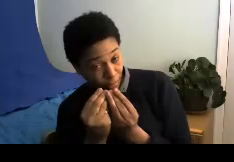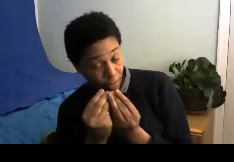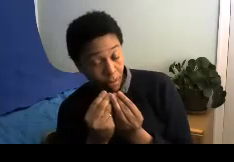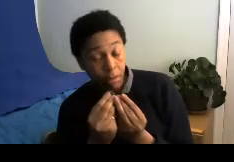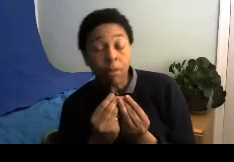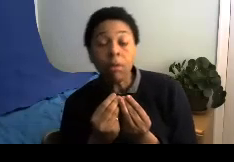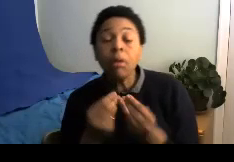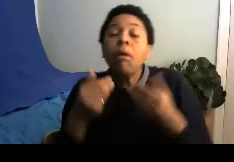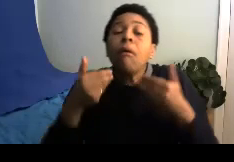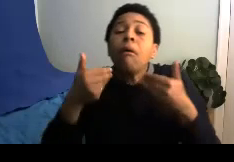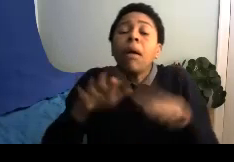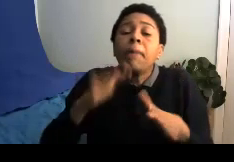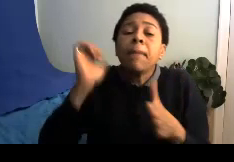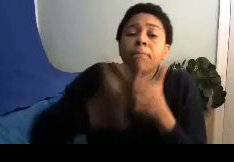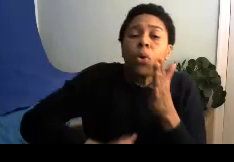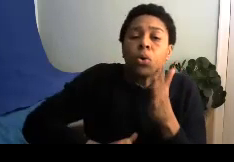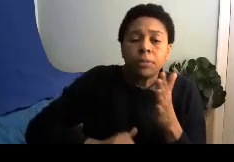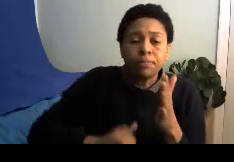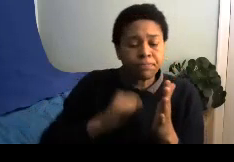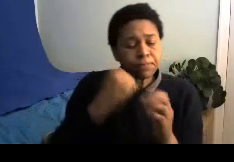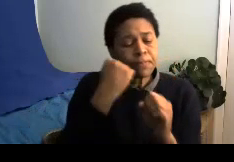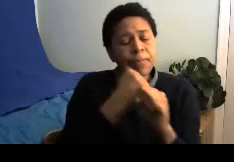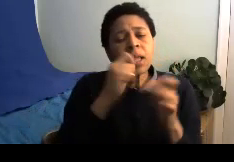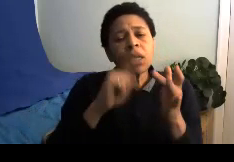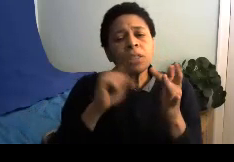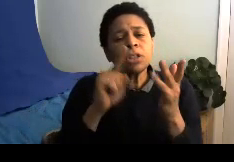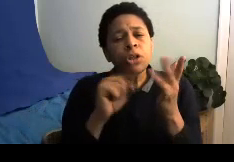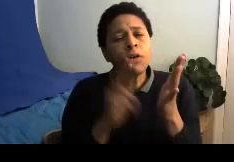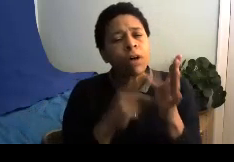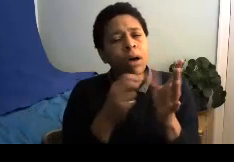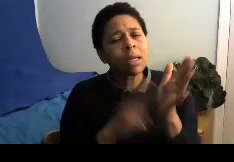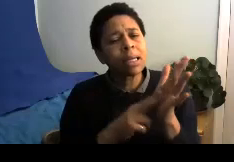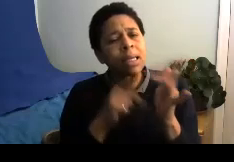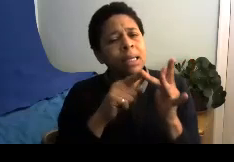his GCSE English teacher had encouraged him to read. It